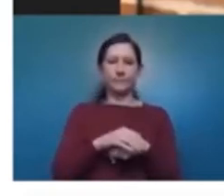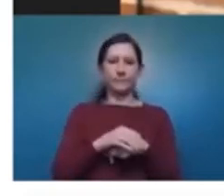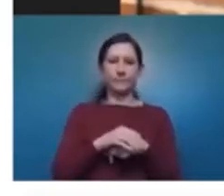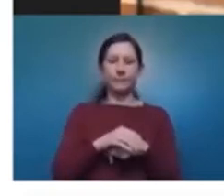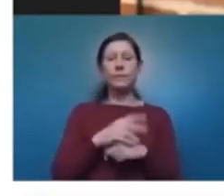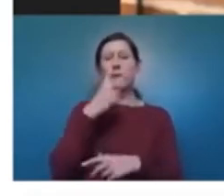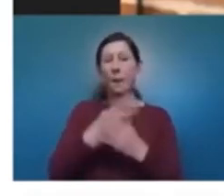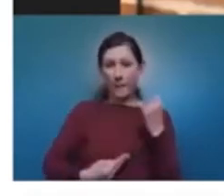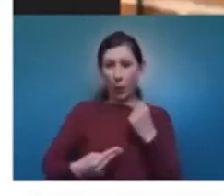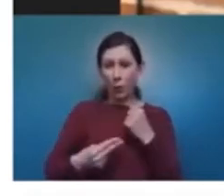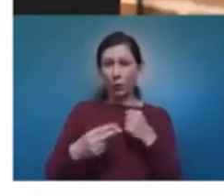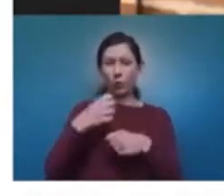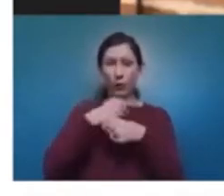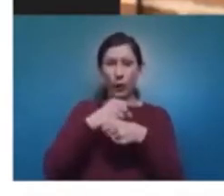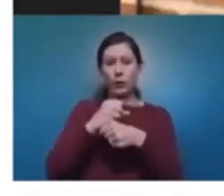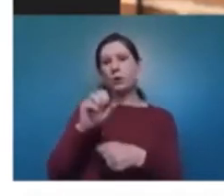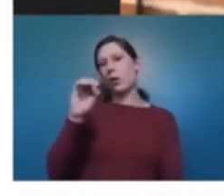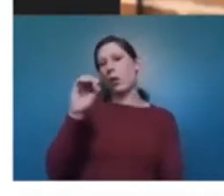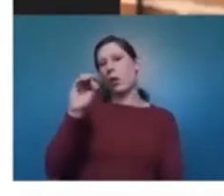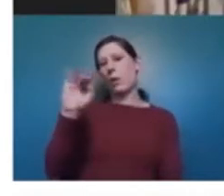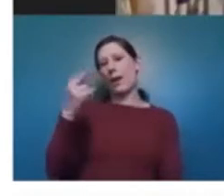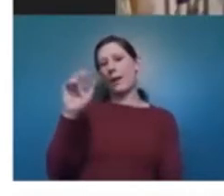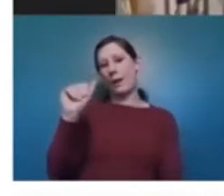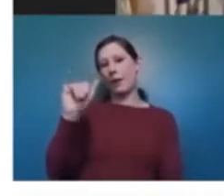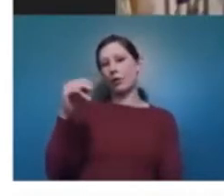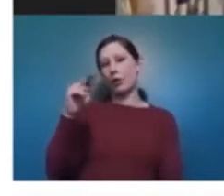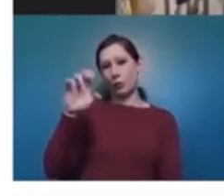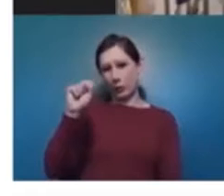of these are creations of Omega Jones. The next display of